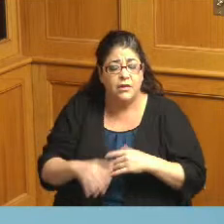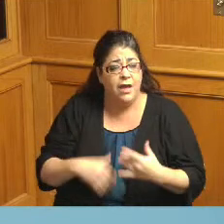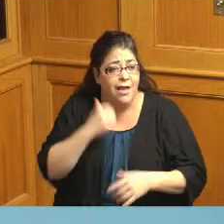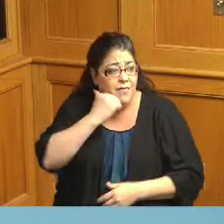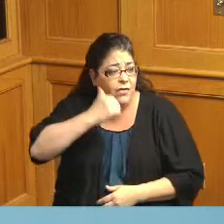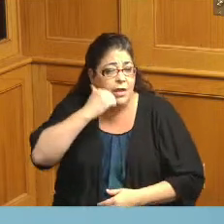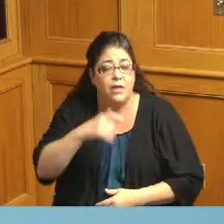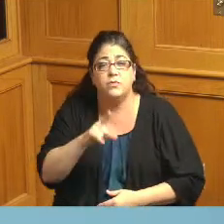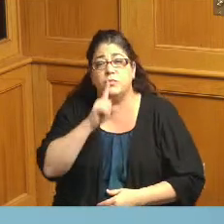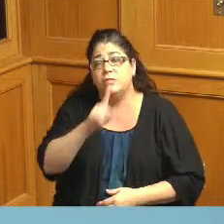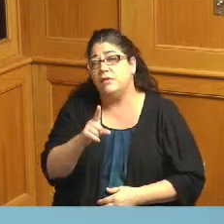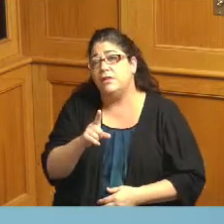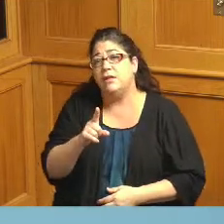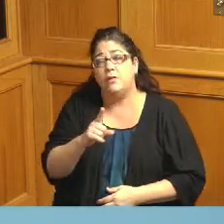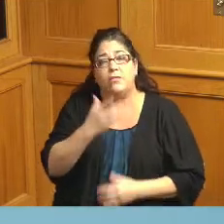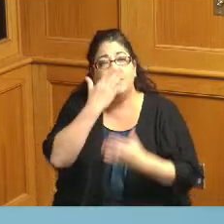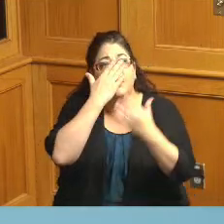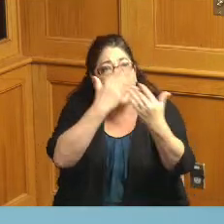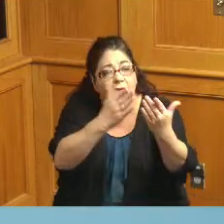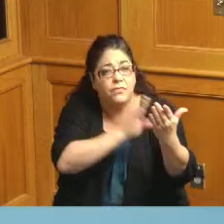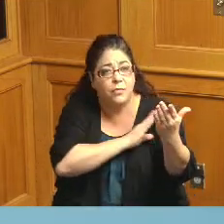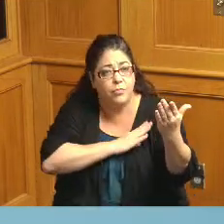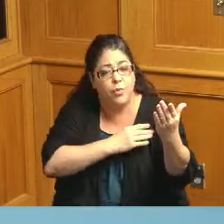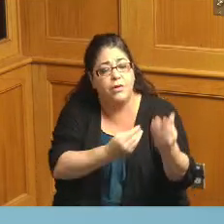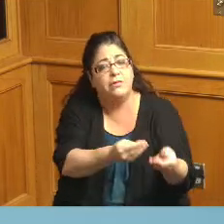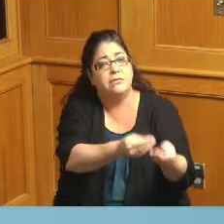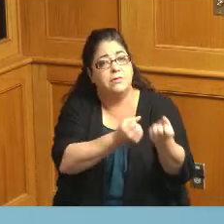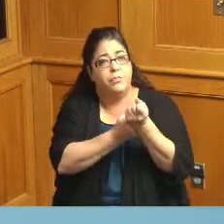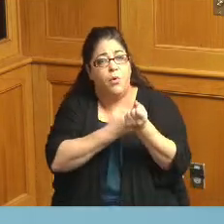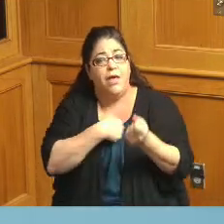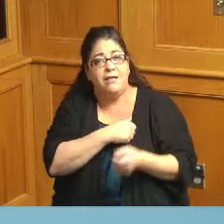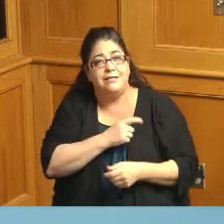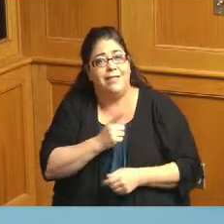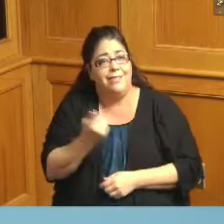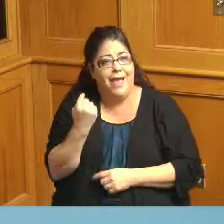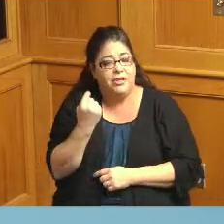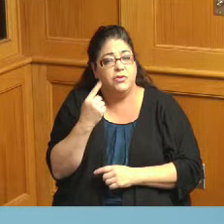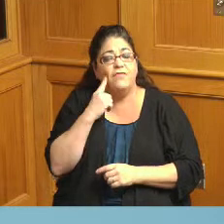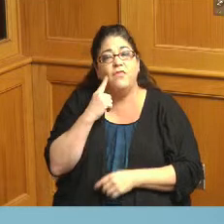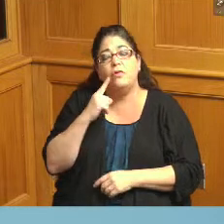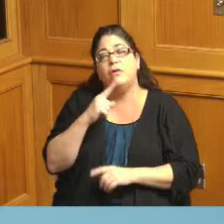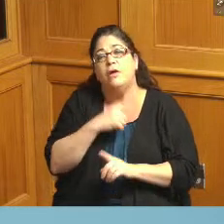that the Board gave us some funding last year to do some targeted market rate adjustments and we